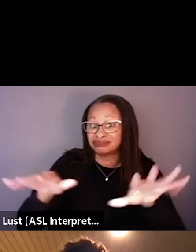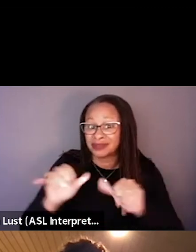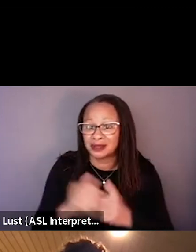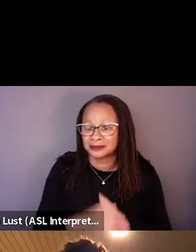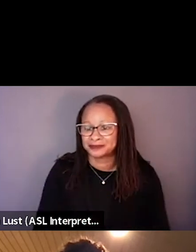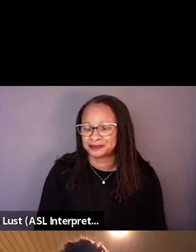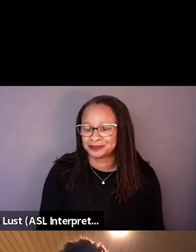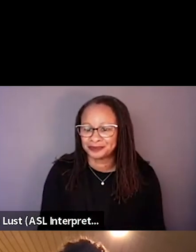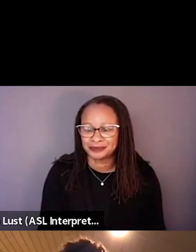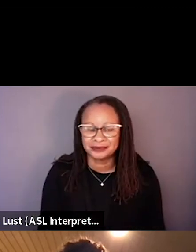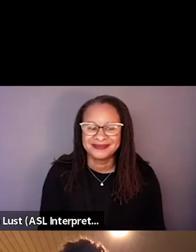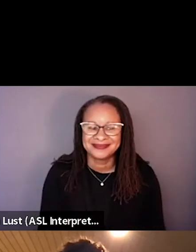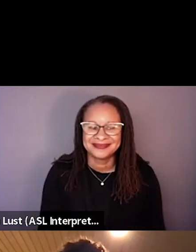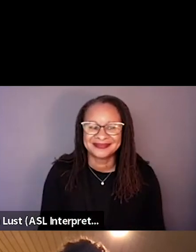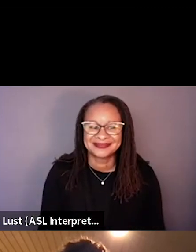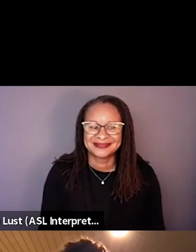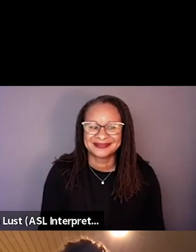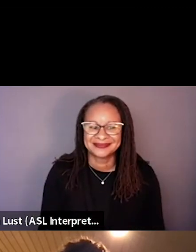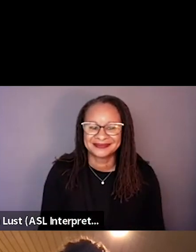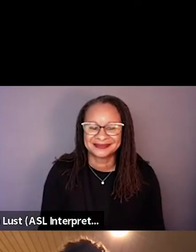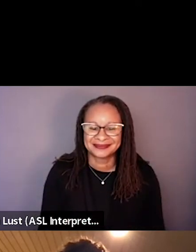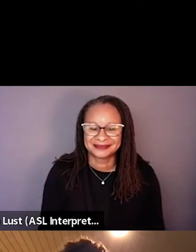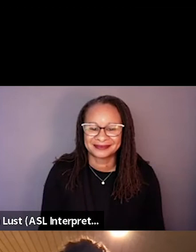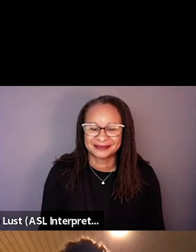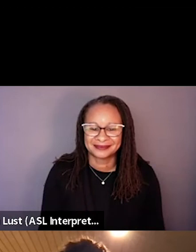Was that for me or Shery. Shery, do you wanna speak to that or?